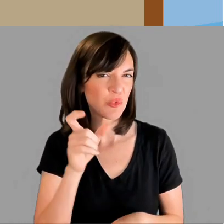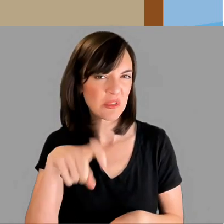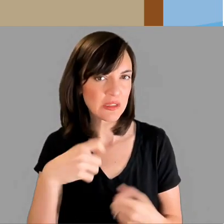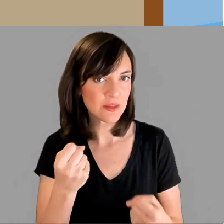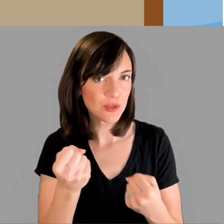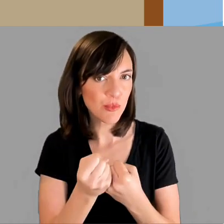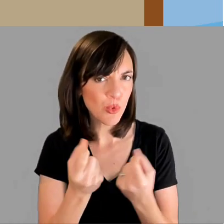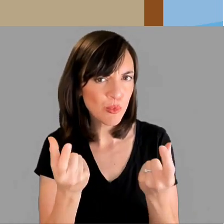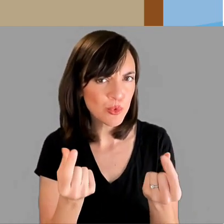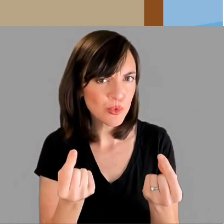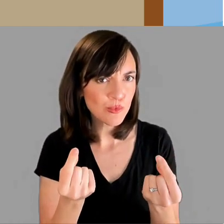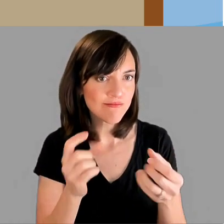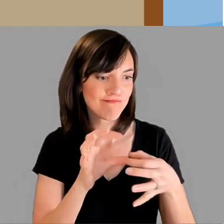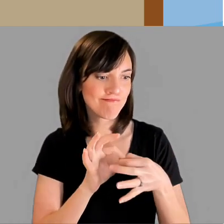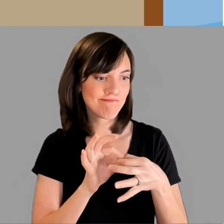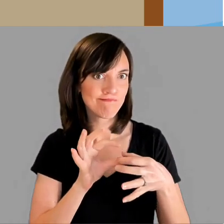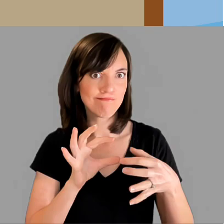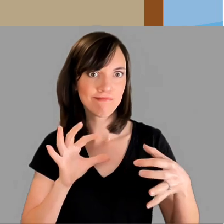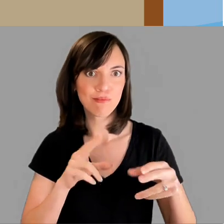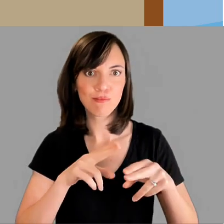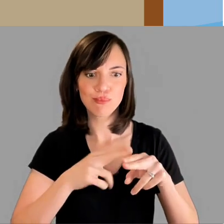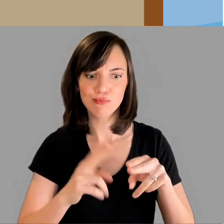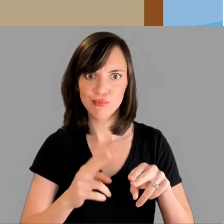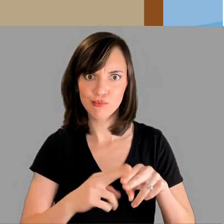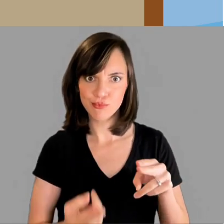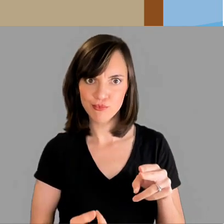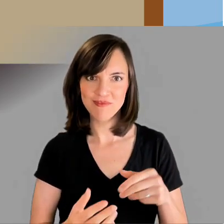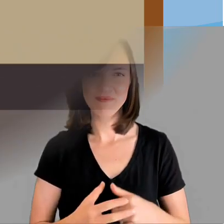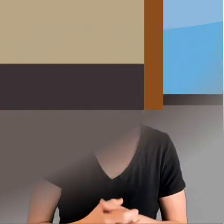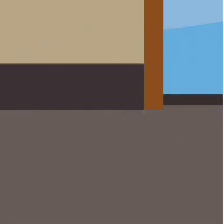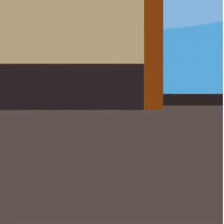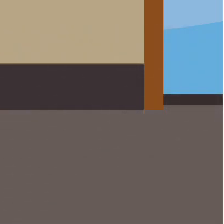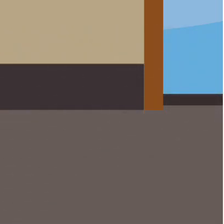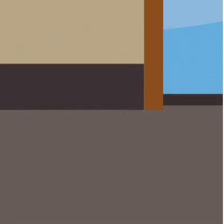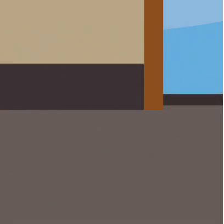and gradually remove them once they are no longer needed.”